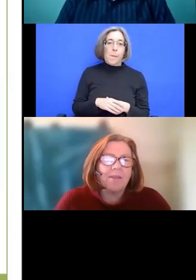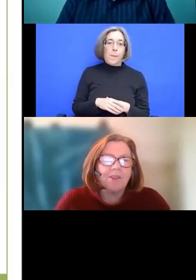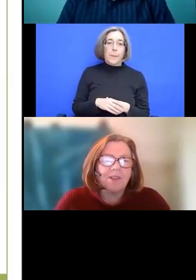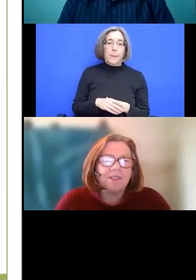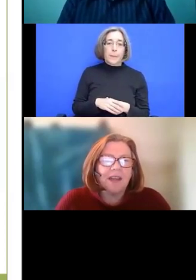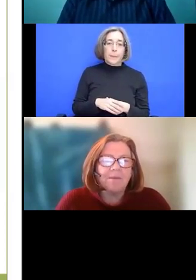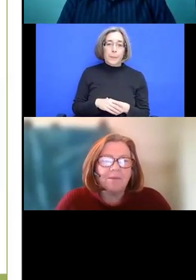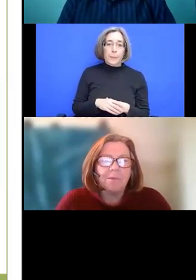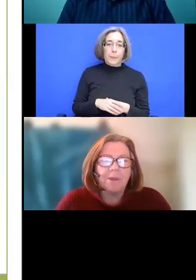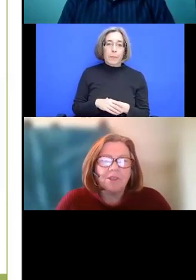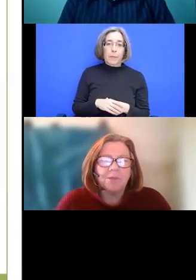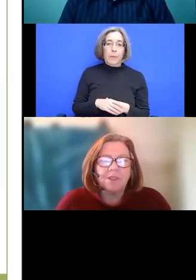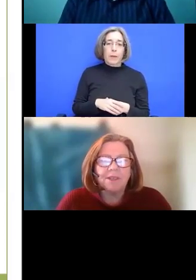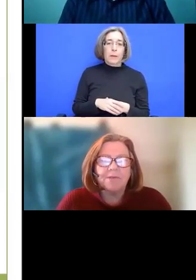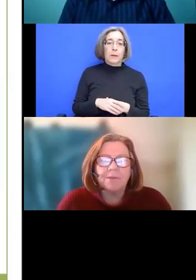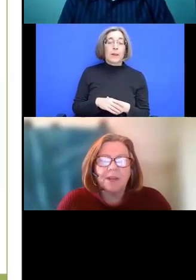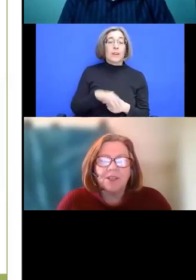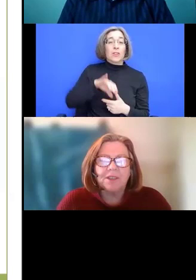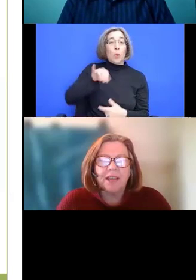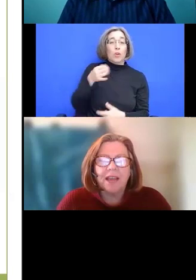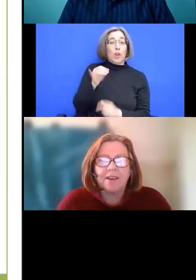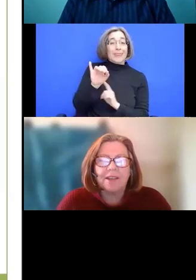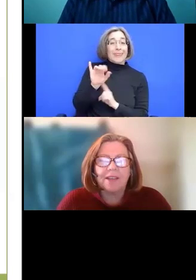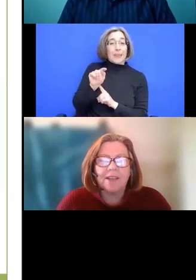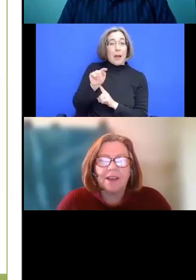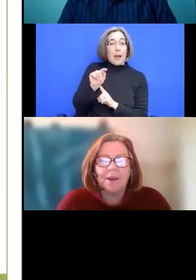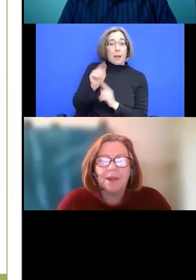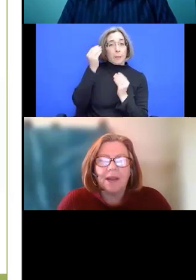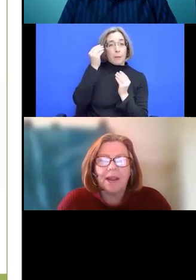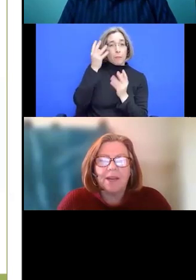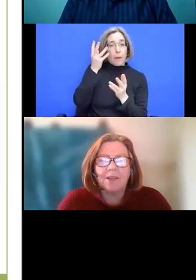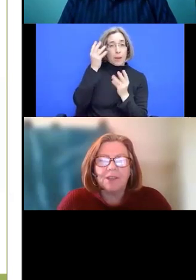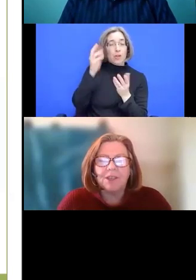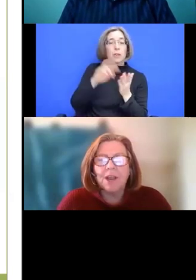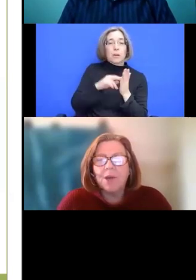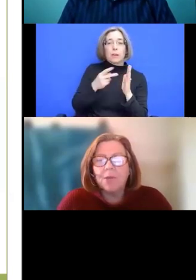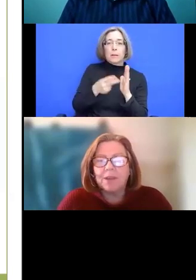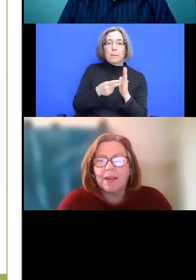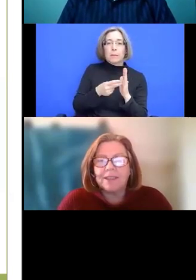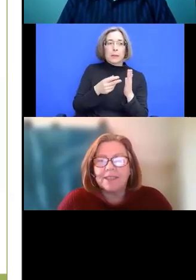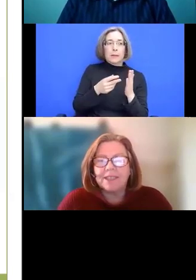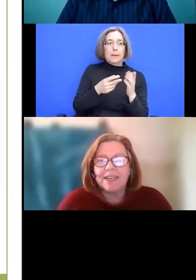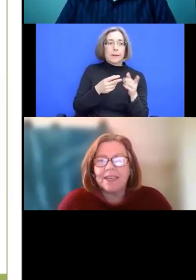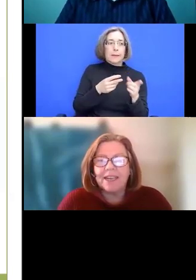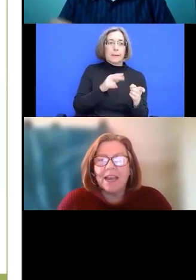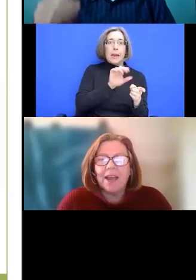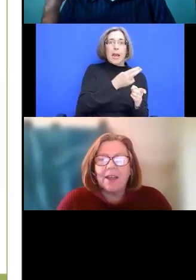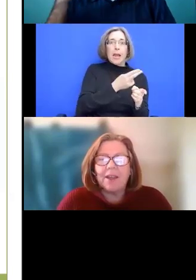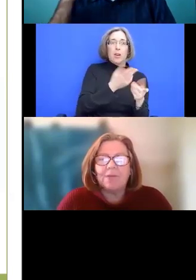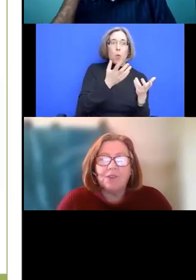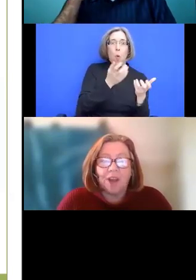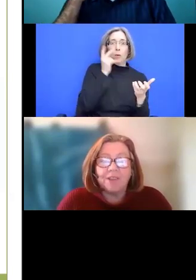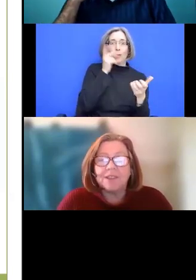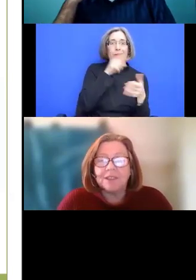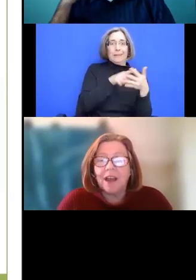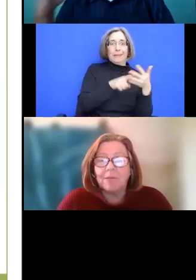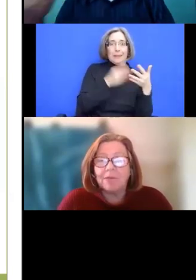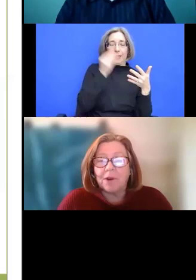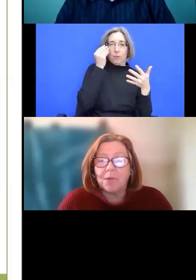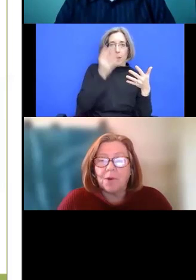Just-in-time information which is information that the NIH would like to see just in time for award